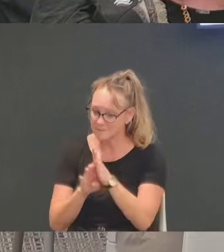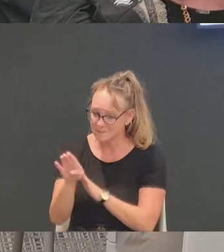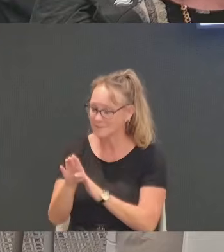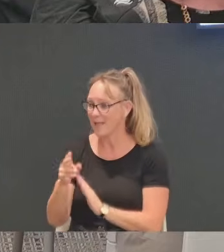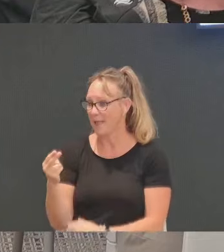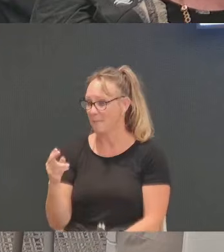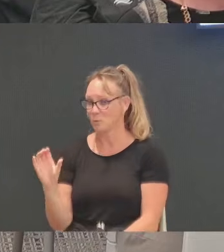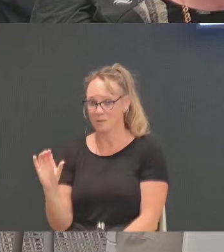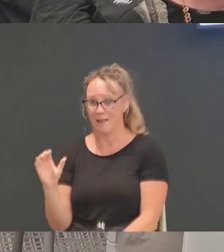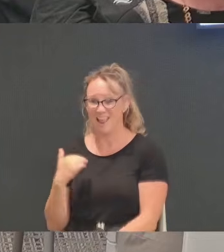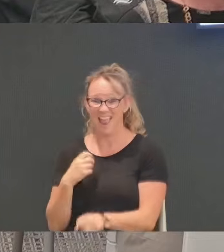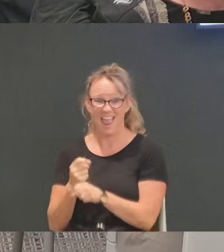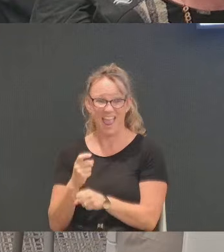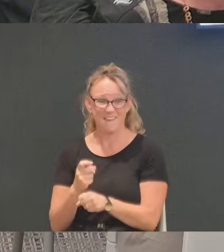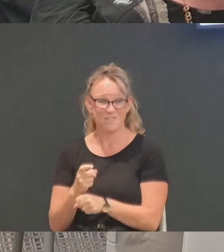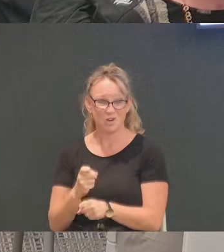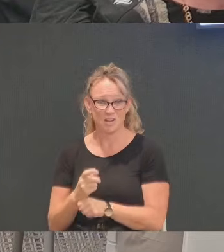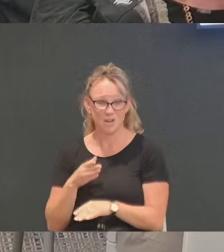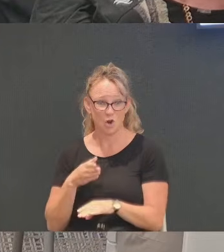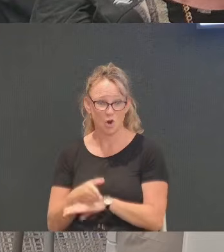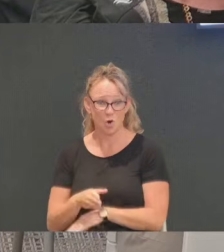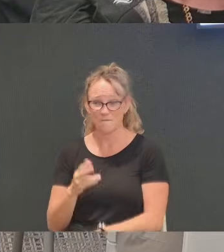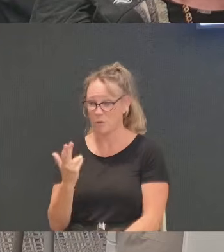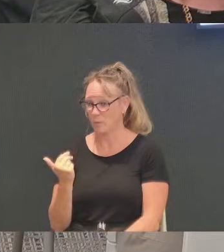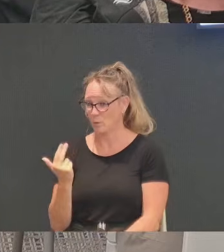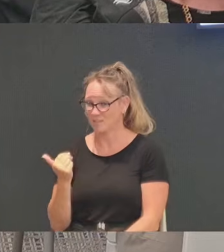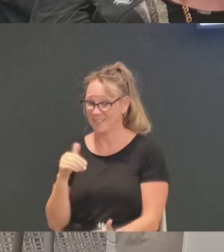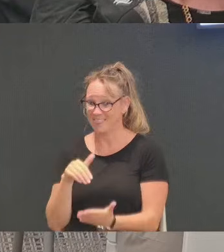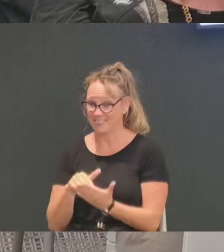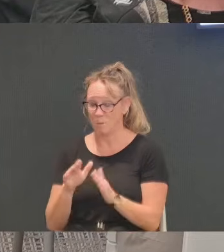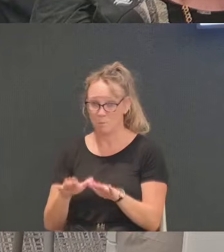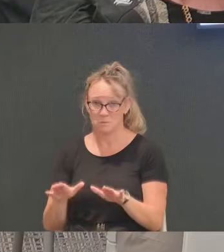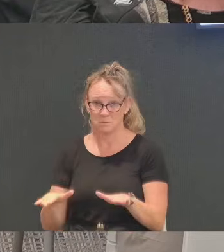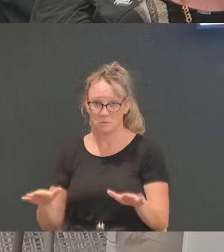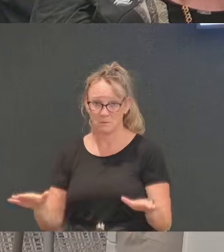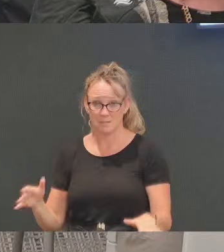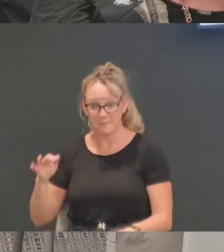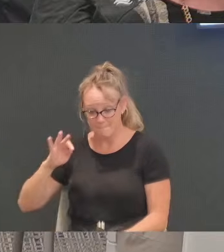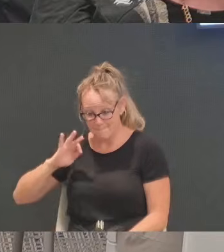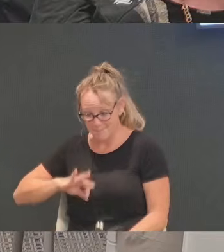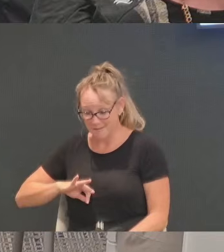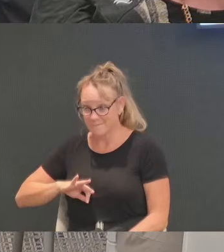more than 13,000 children benefit from programs supported through Hamilton County Job and Family